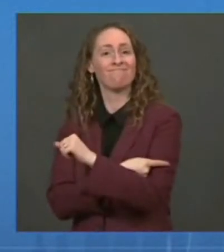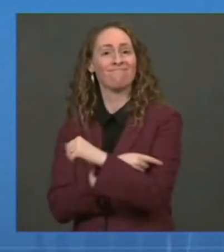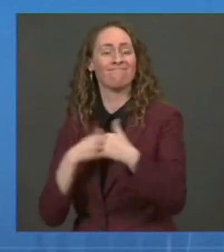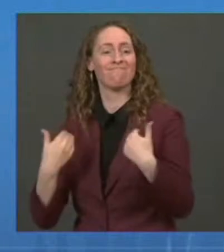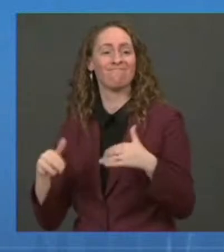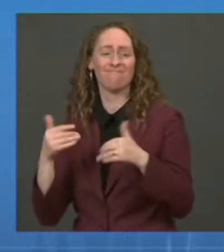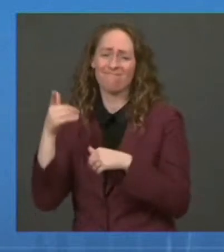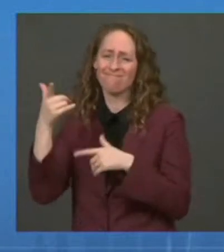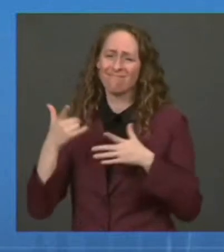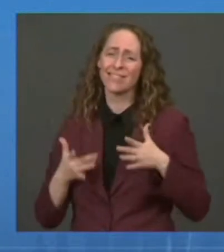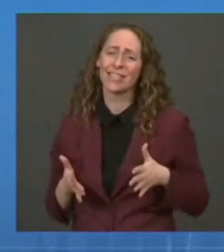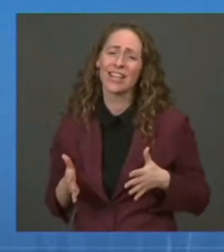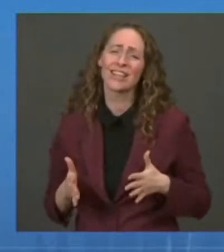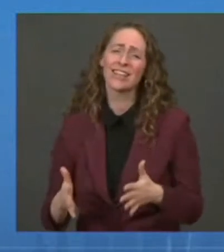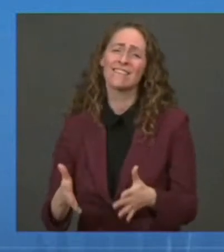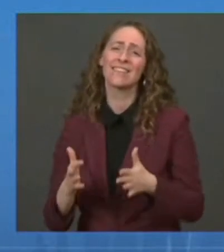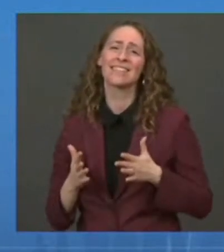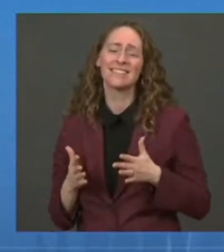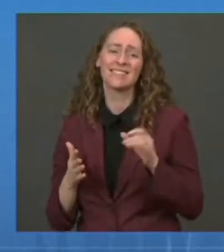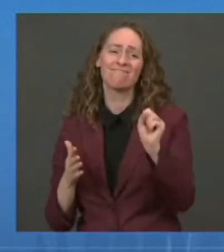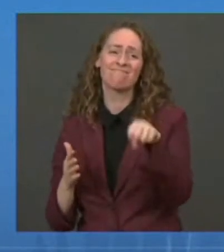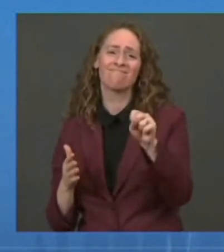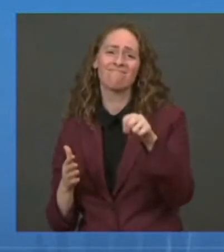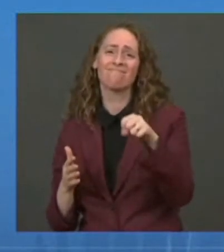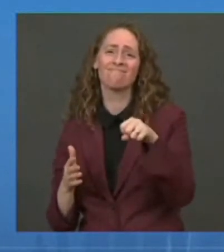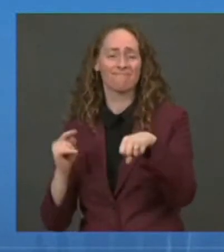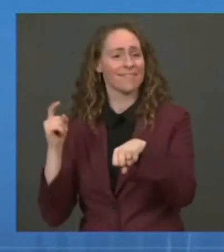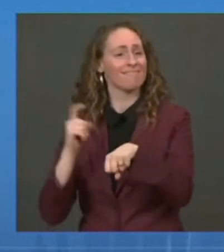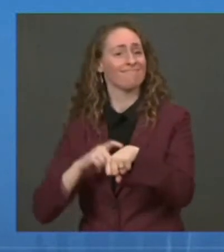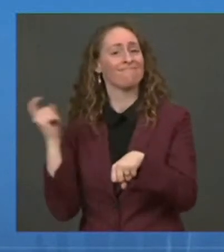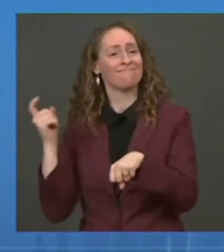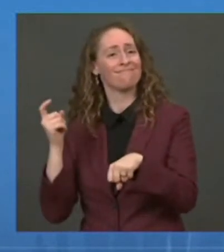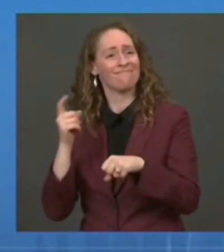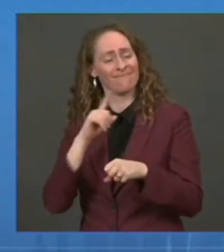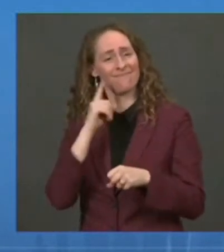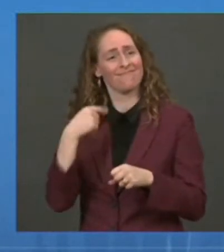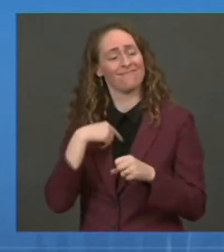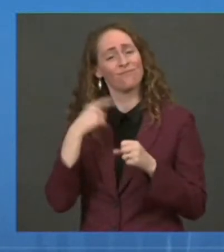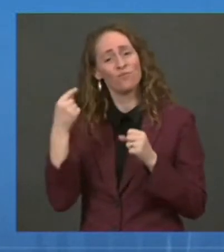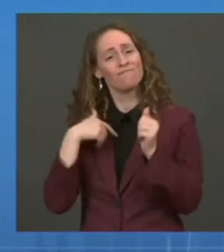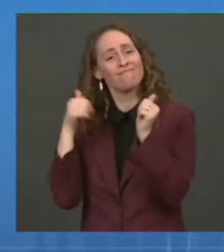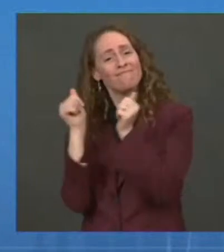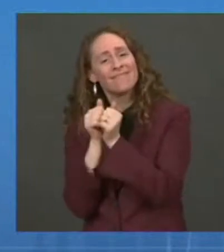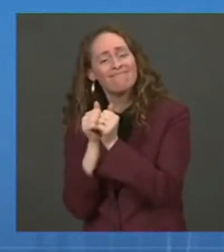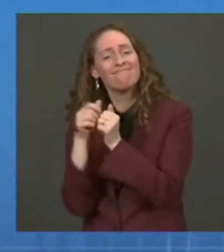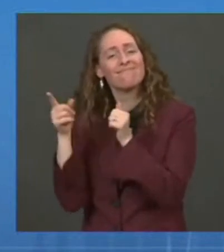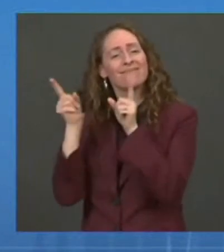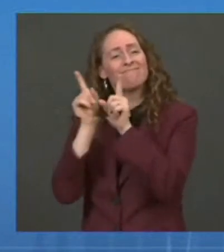NOW HE WAS A LITTLE NERVOUS AND WHEN THE TIME CAME TO ROLL UP HIS SLEEVE I HAD TO BE RIGHT